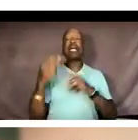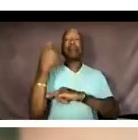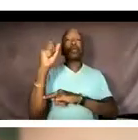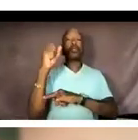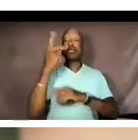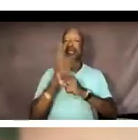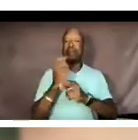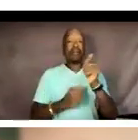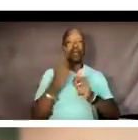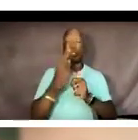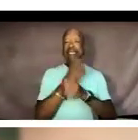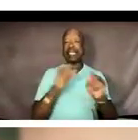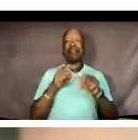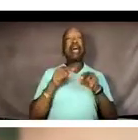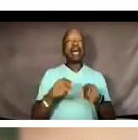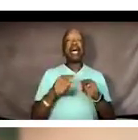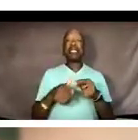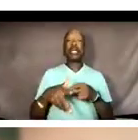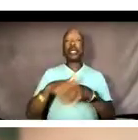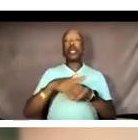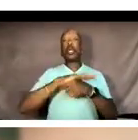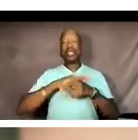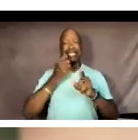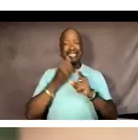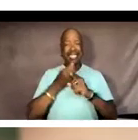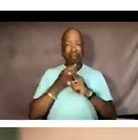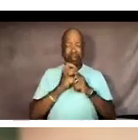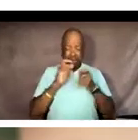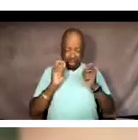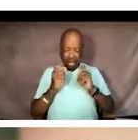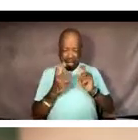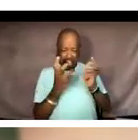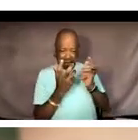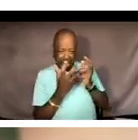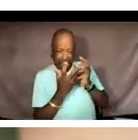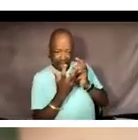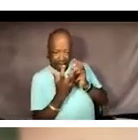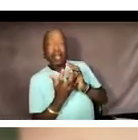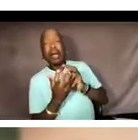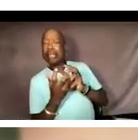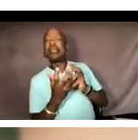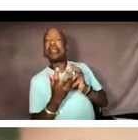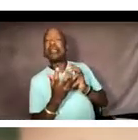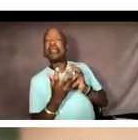to mutate with other lethal viruses looming in the not so distance and so this image on